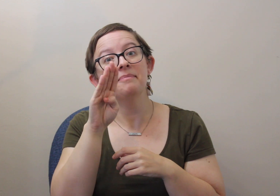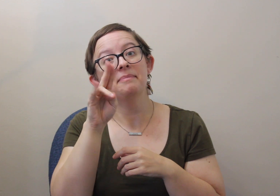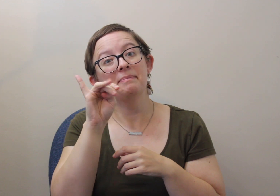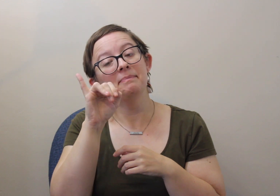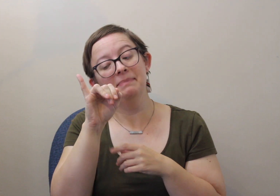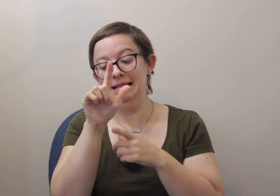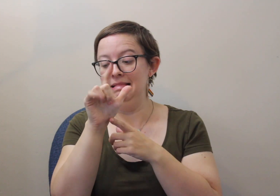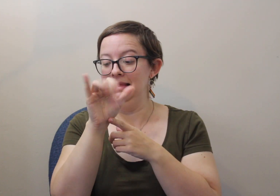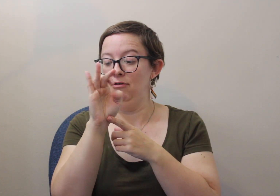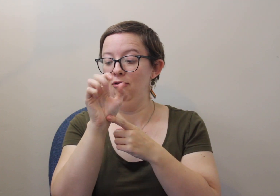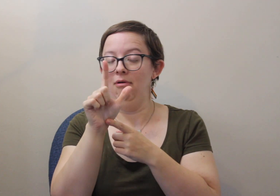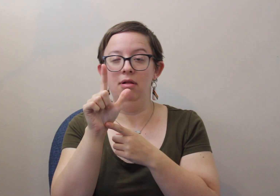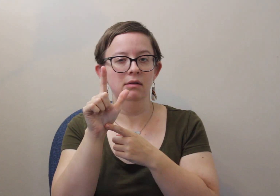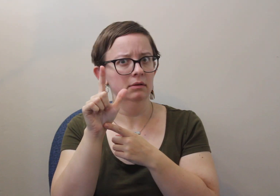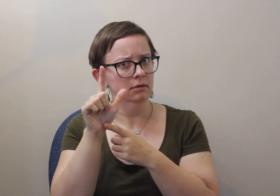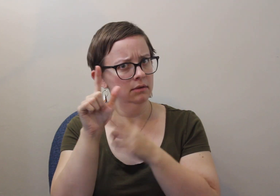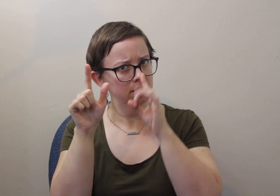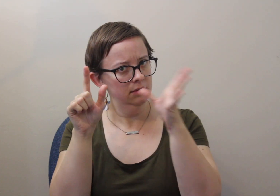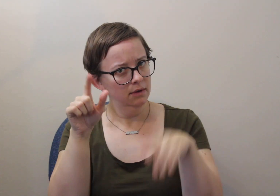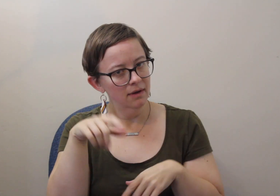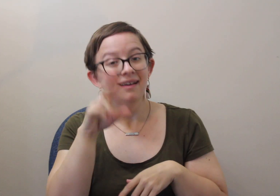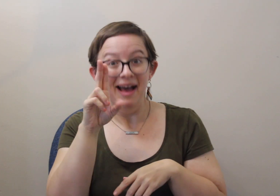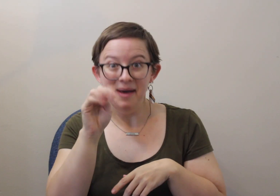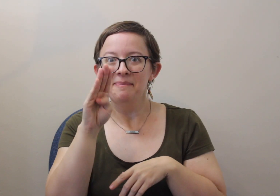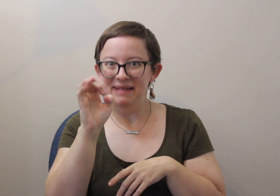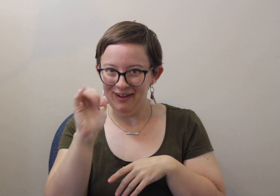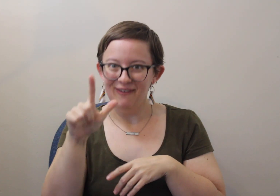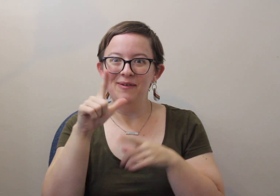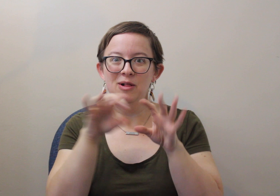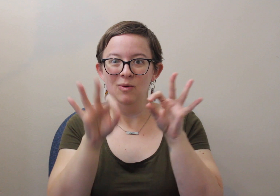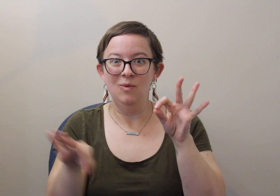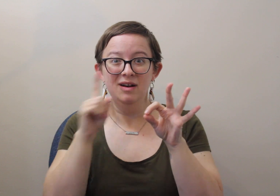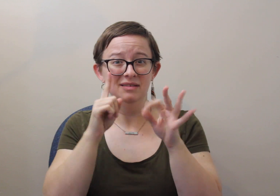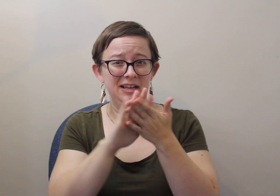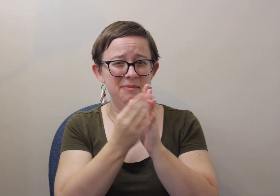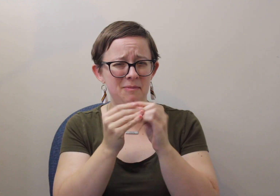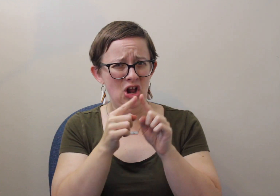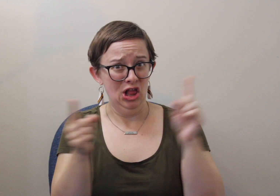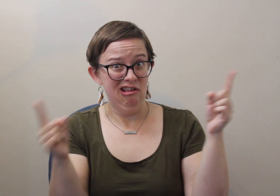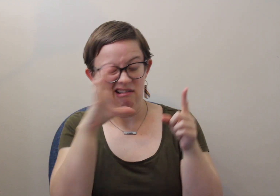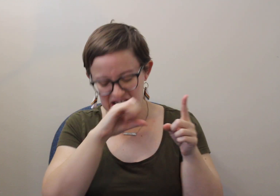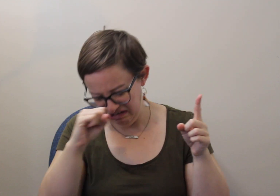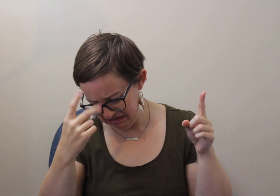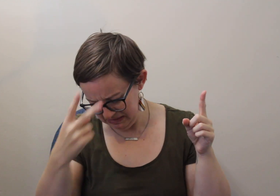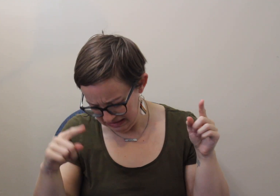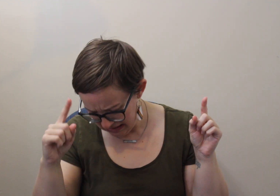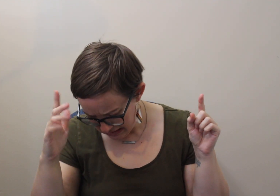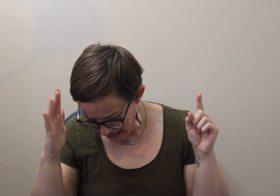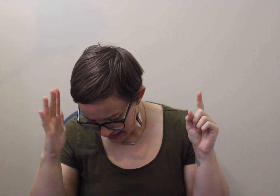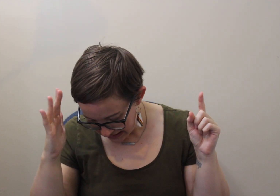that the umbilical cord.. goodness... umbilical cord is becoming longer I guess. Let me see.